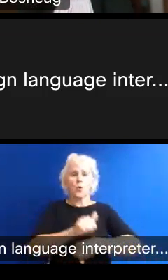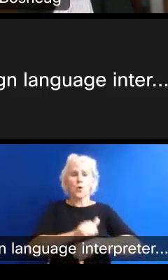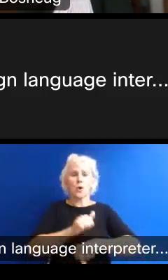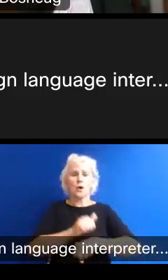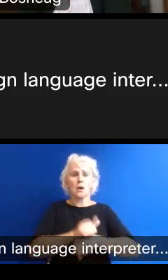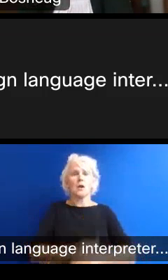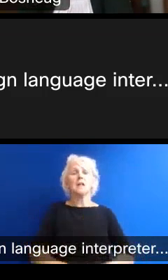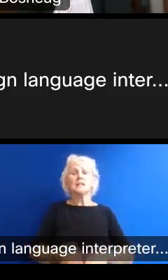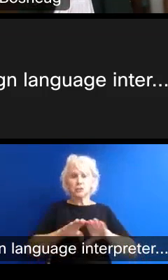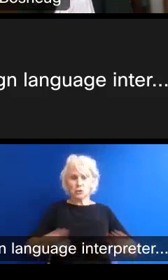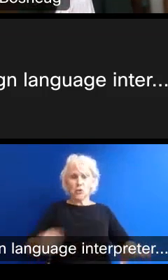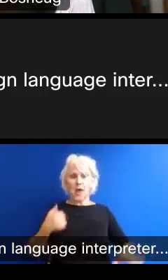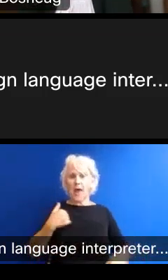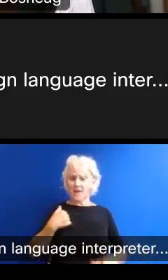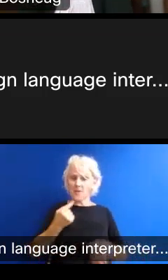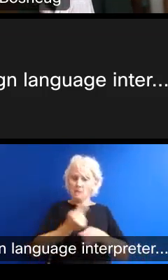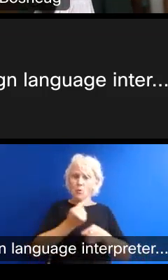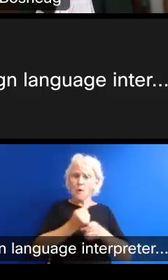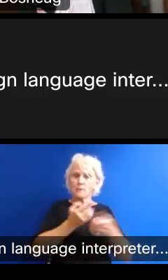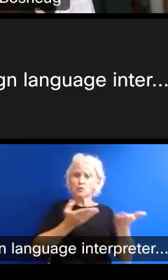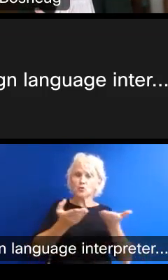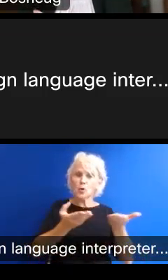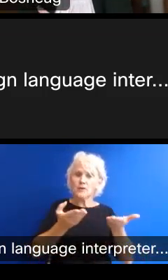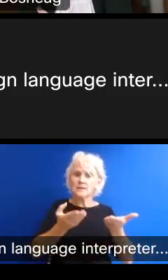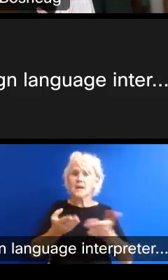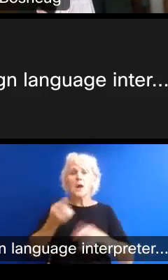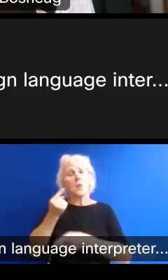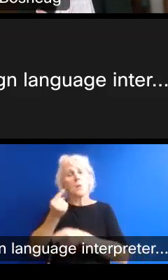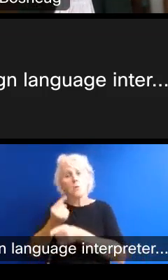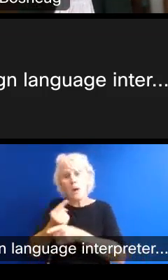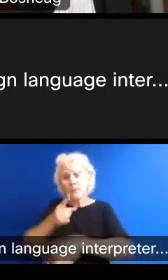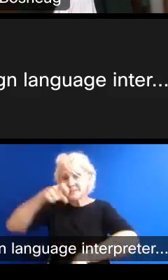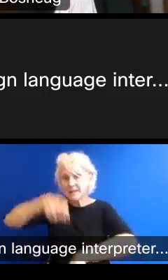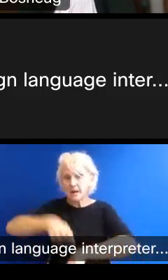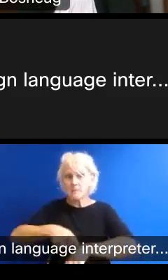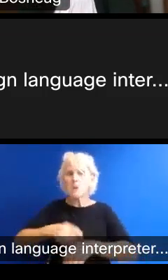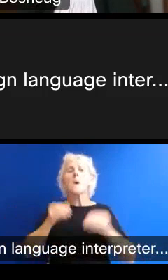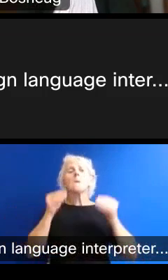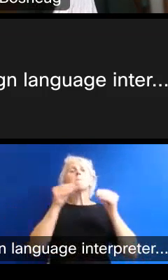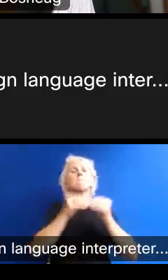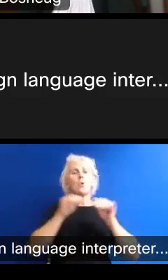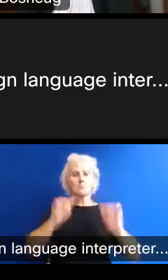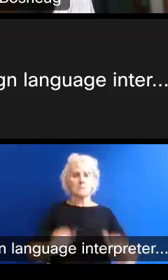services at the right time they are more likely to experience placement stability,